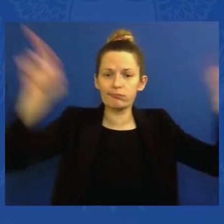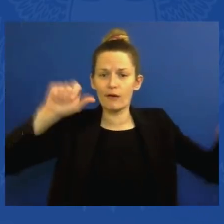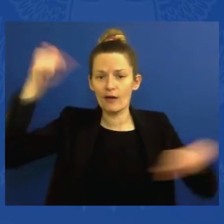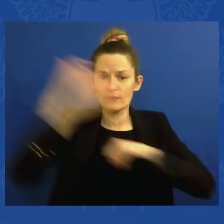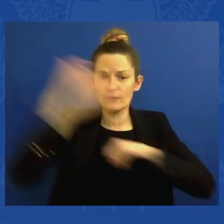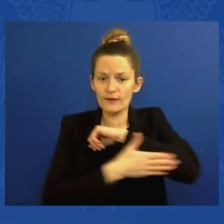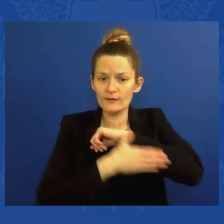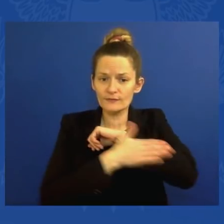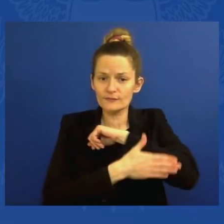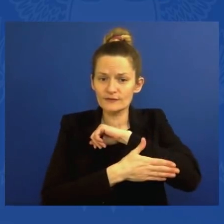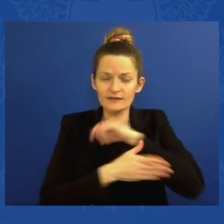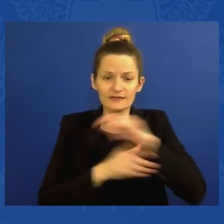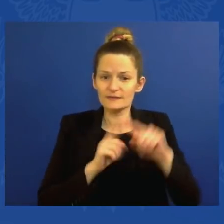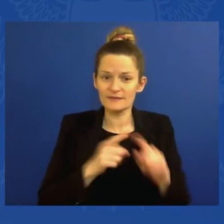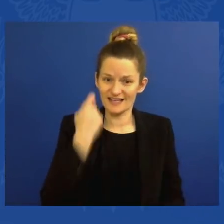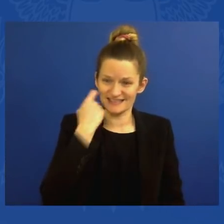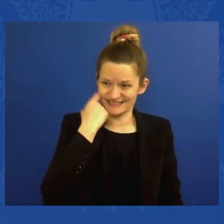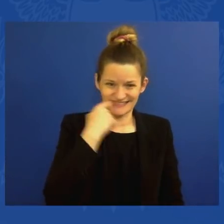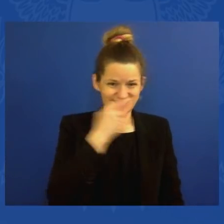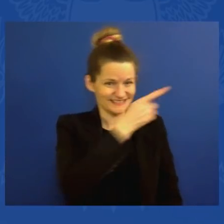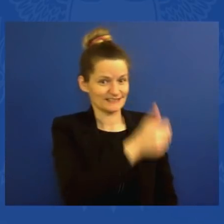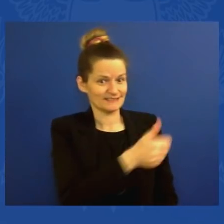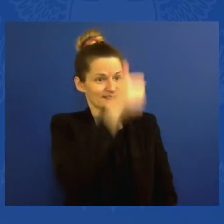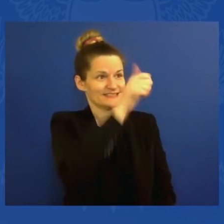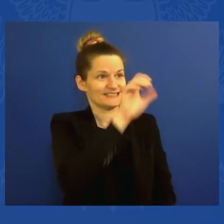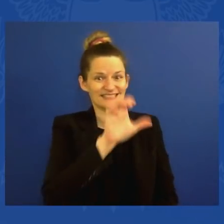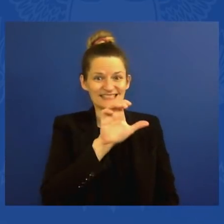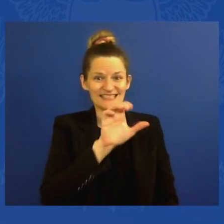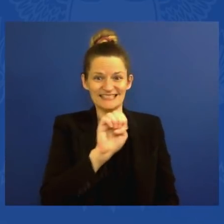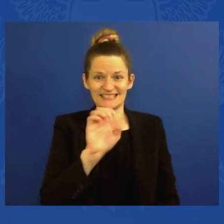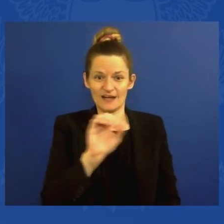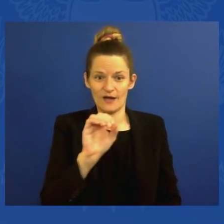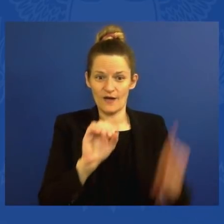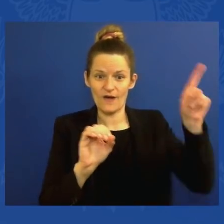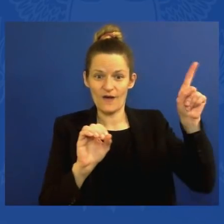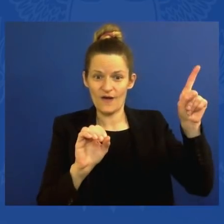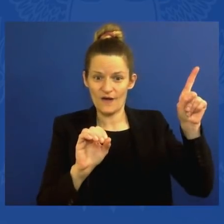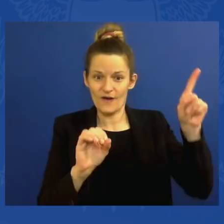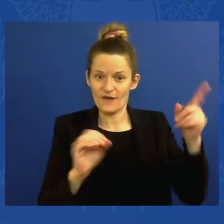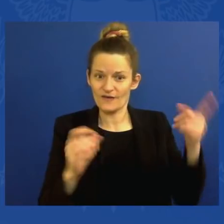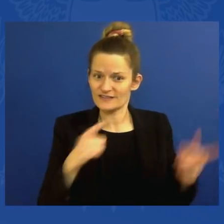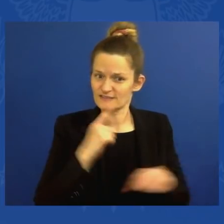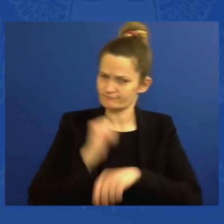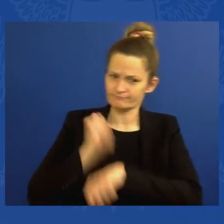He announced a $20 billion investment to build a sumicondecter [sic]